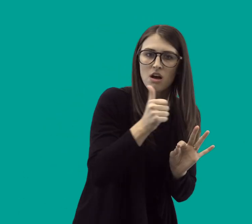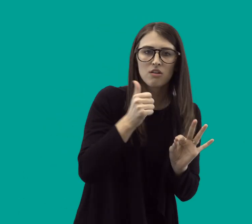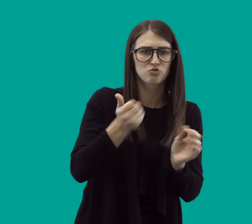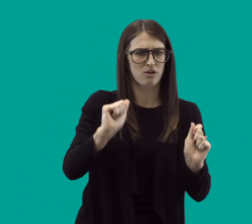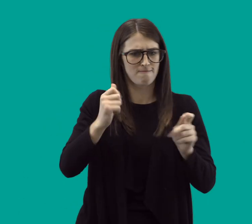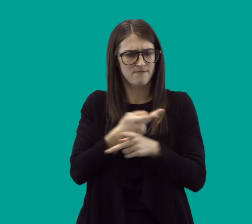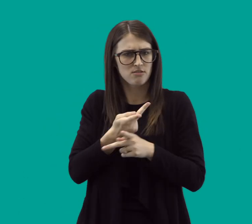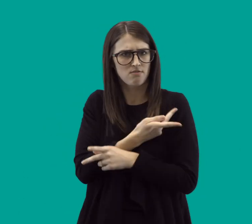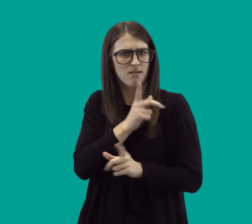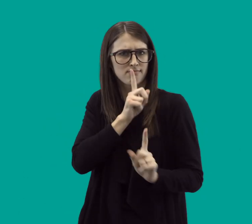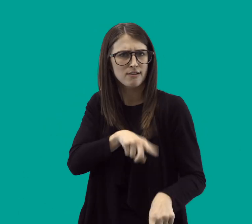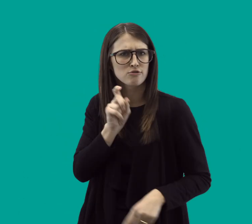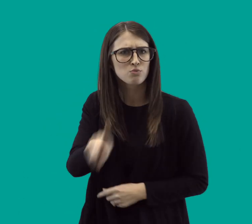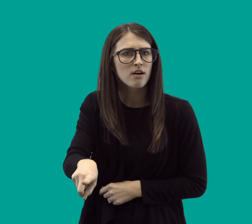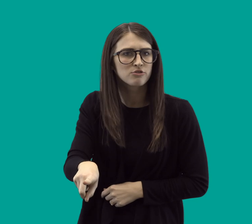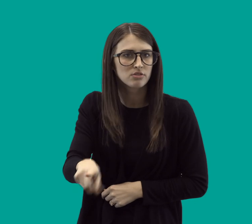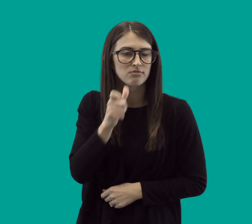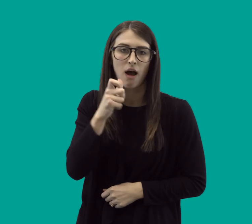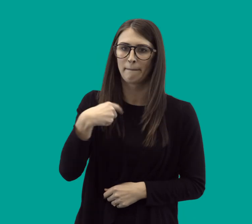They try to figure out the answers themselves.